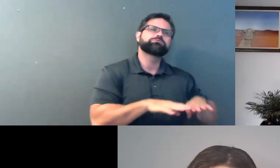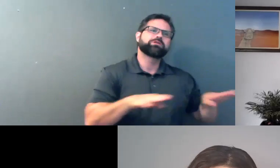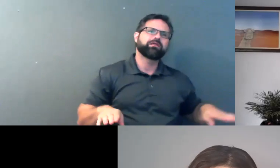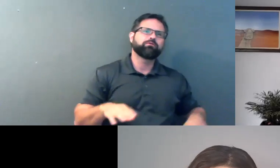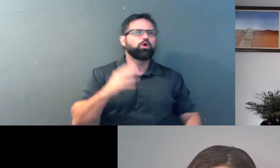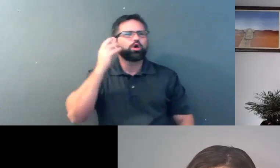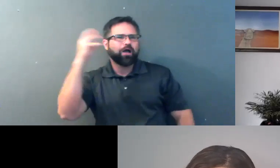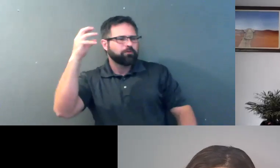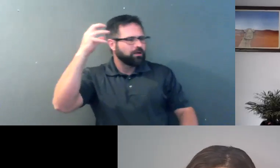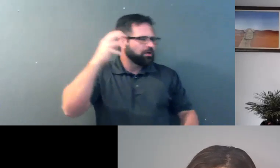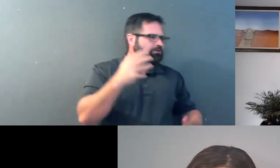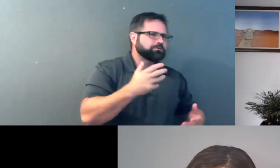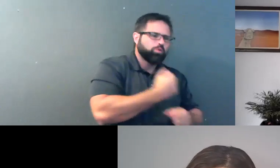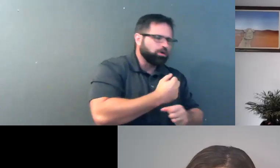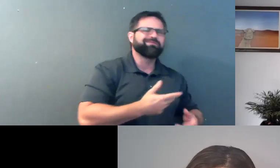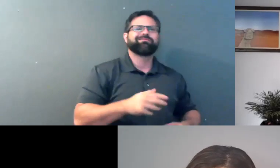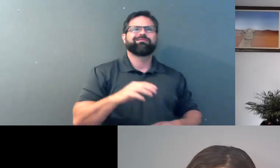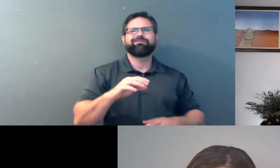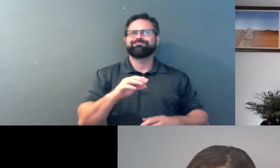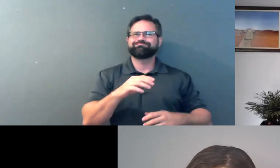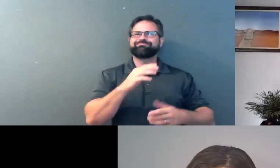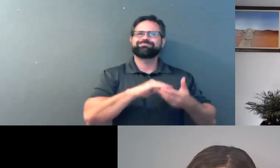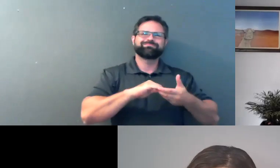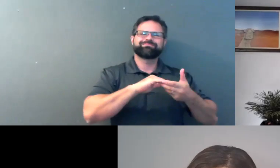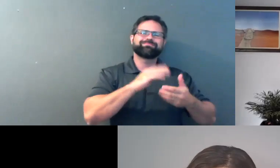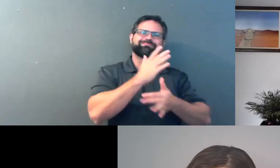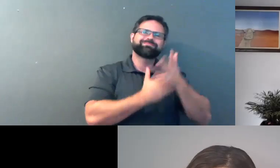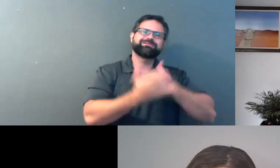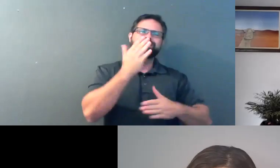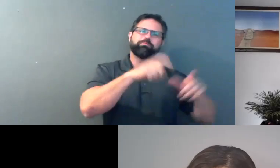directly in humanitarian action and i think for that to happen there's a few different things that